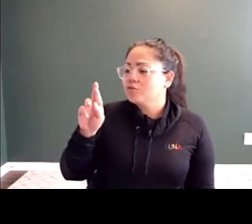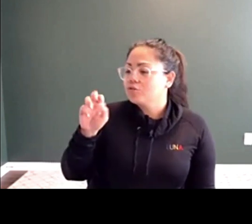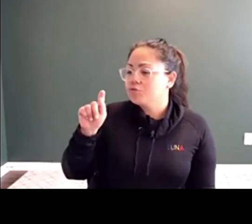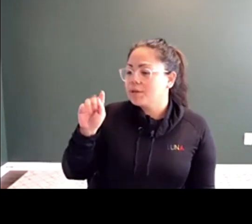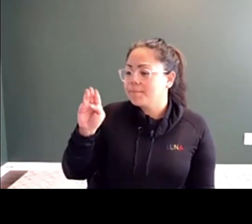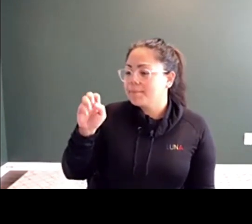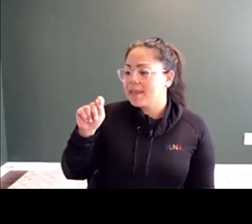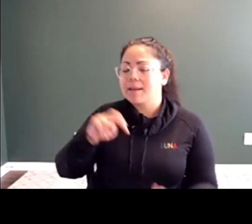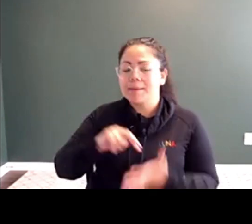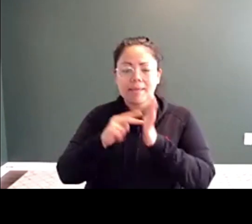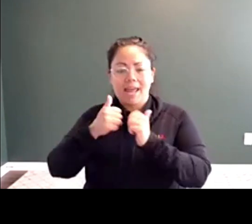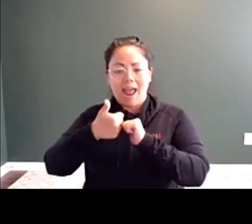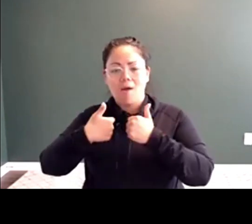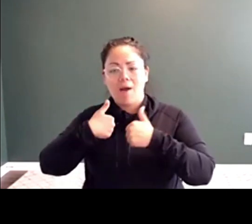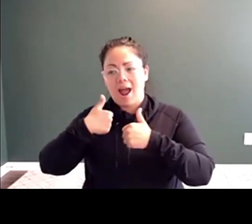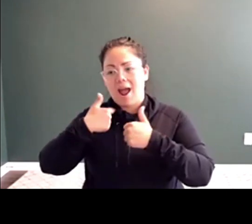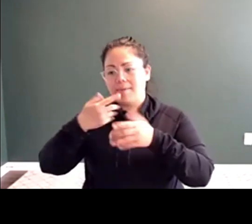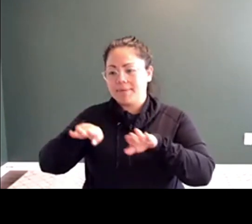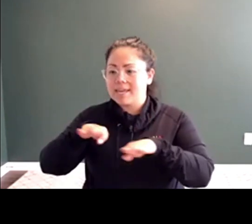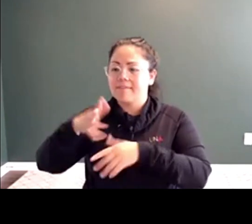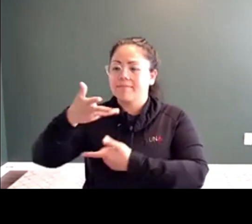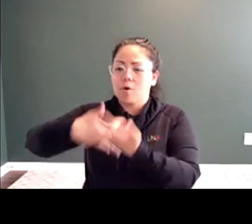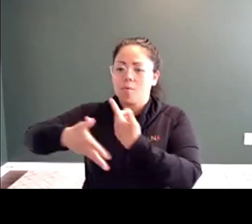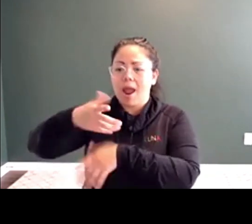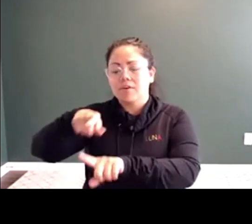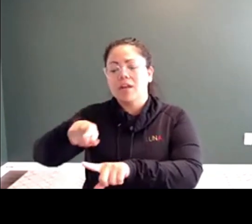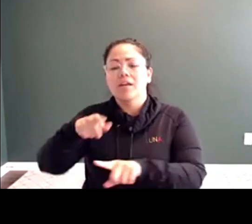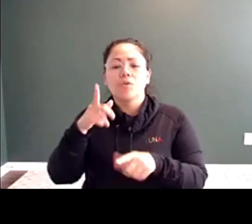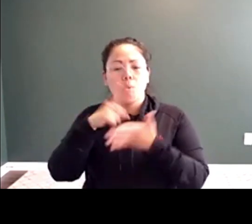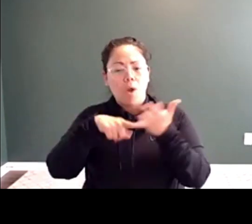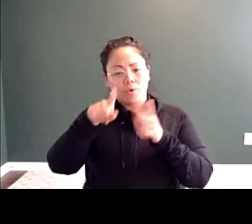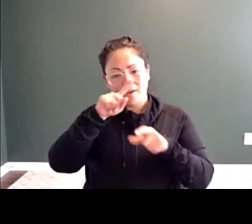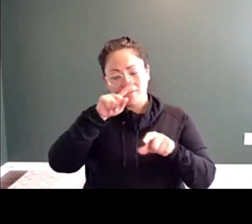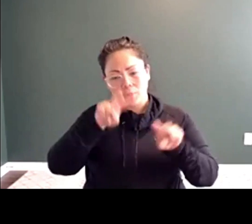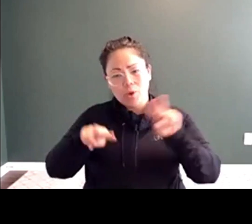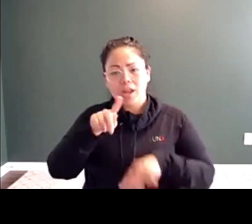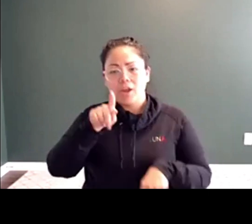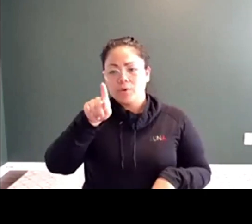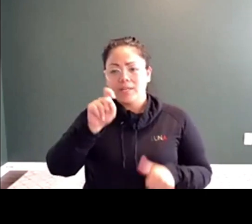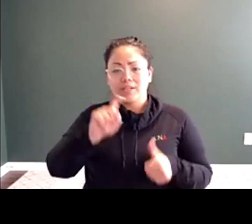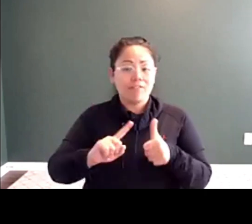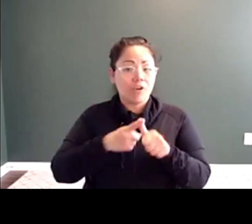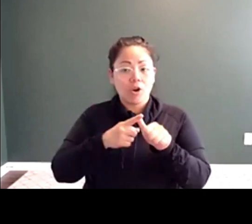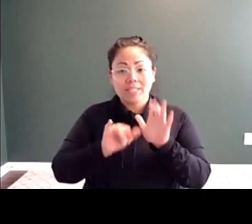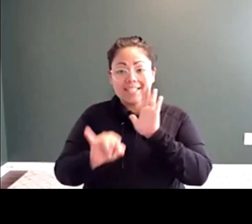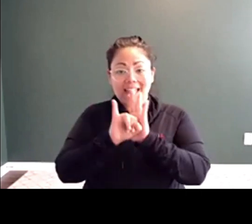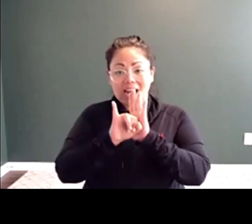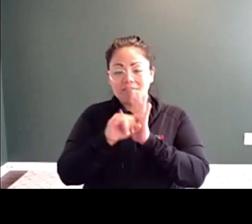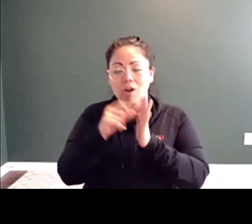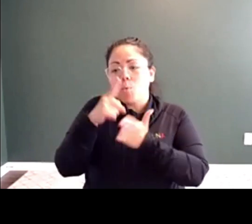what you're going to be looking at is, you know, what you need to first identify what is the adverse action,